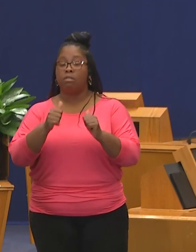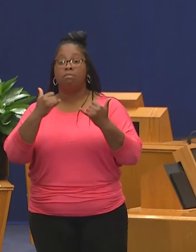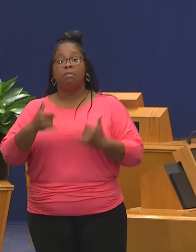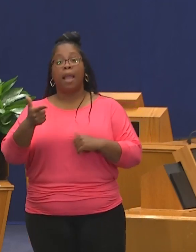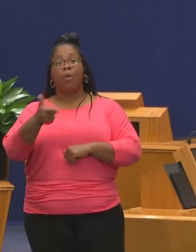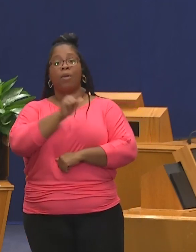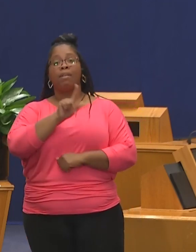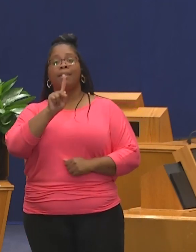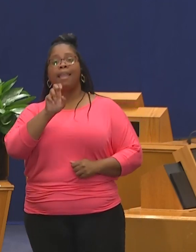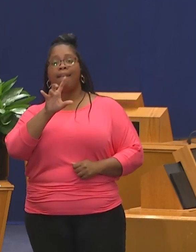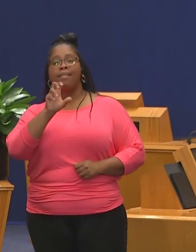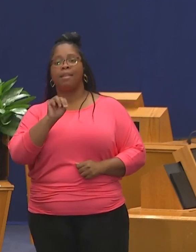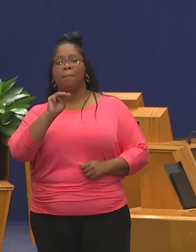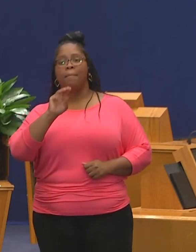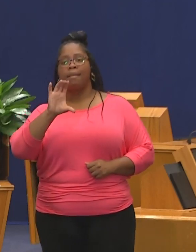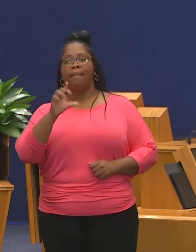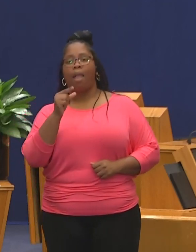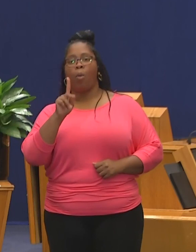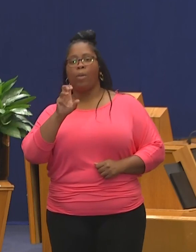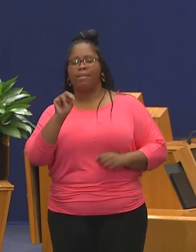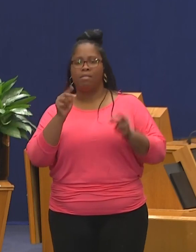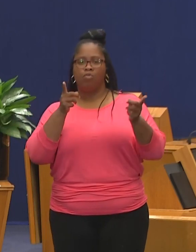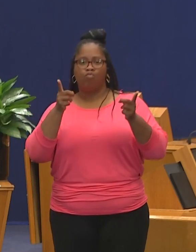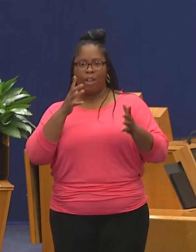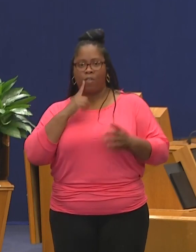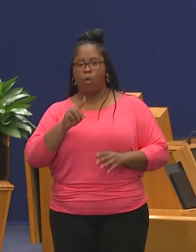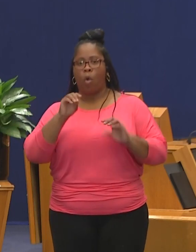VERY THANKFUL FOR YOUR EFFORTS.